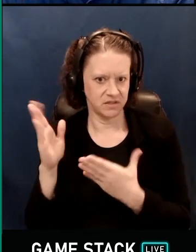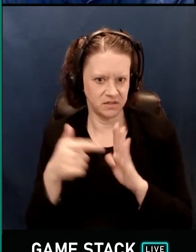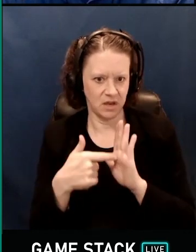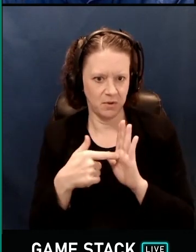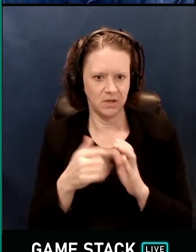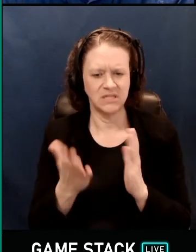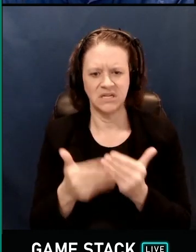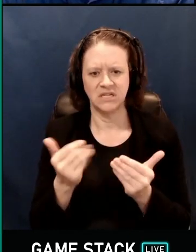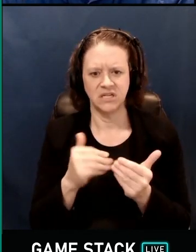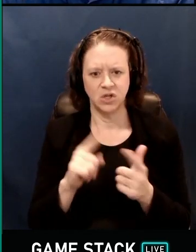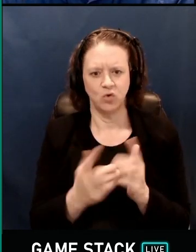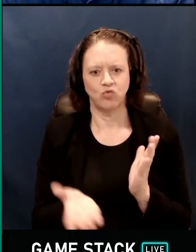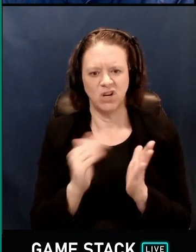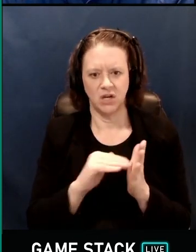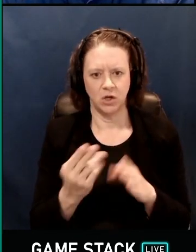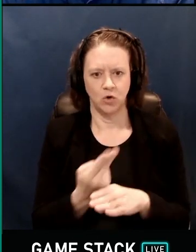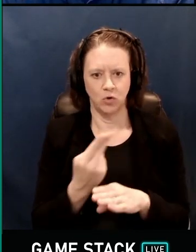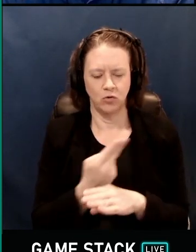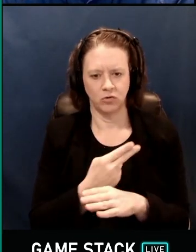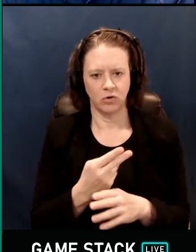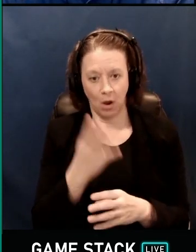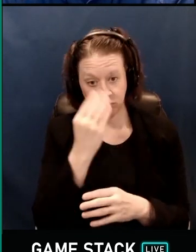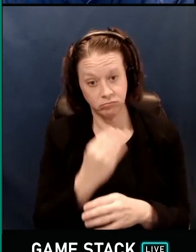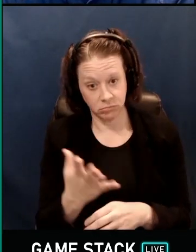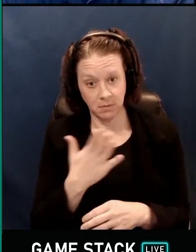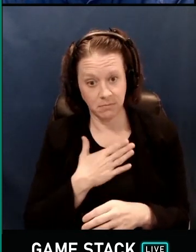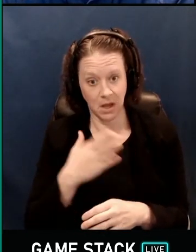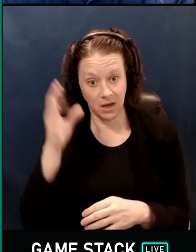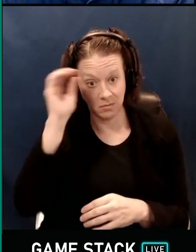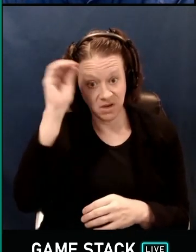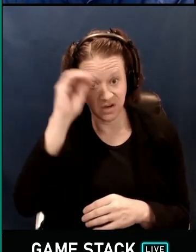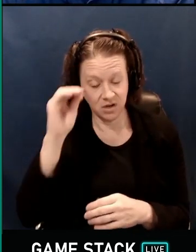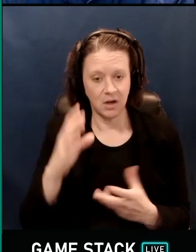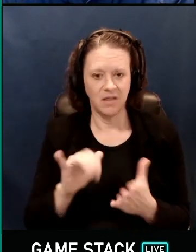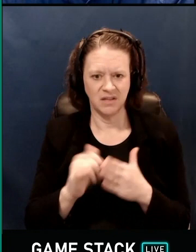In my humble opinion, it's easier than writing Jenkins file in Groovy.